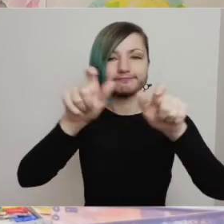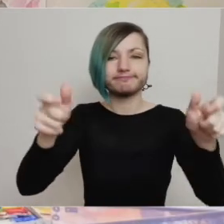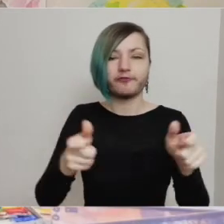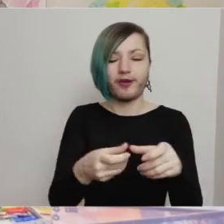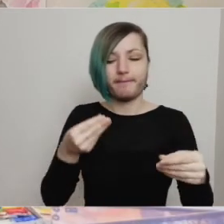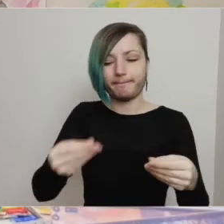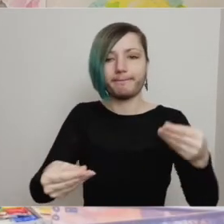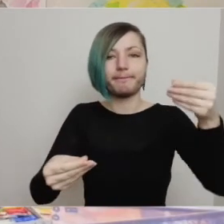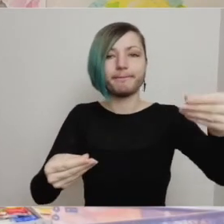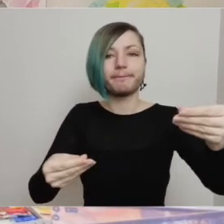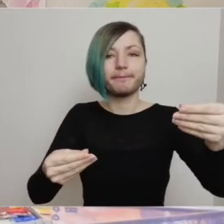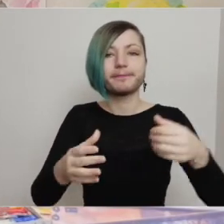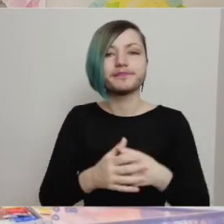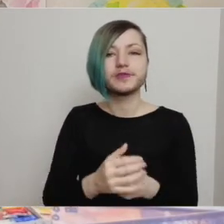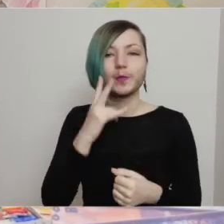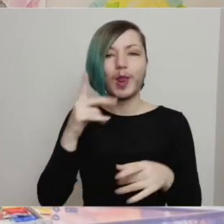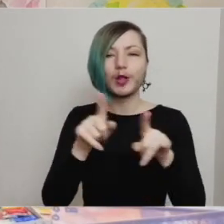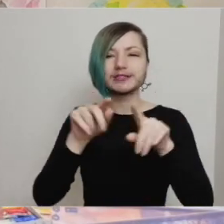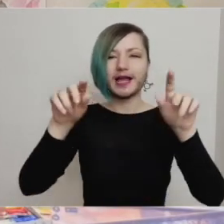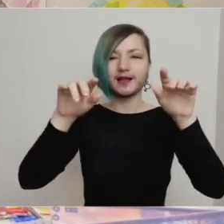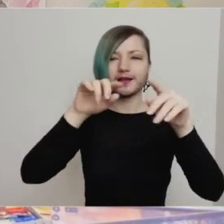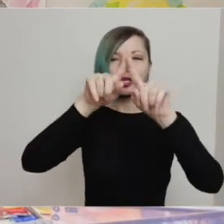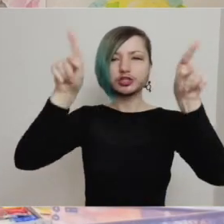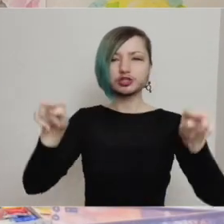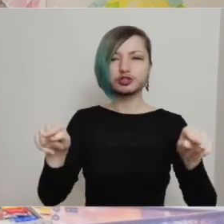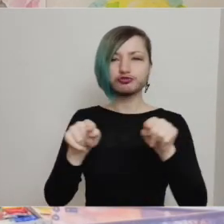so it almost looks like a screen that i'm sitting at home